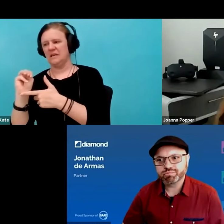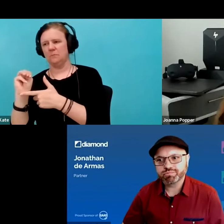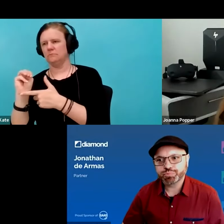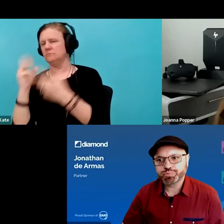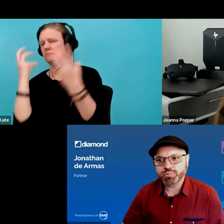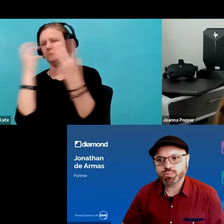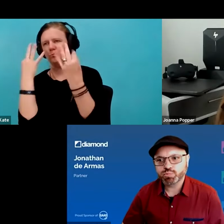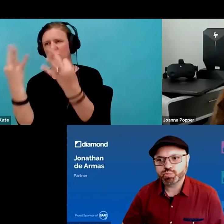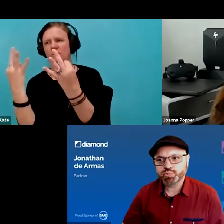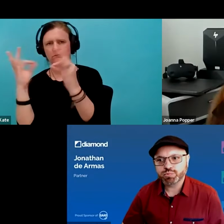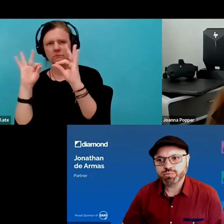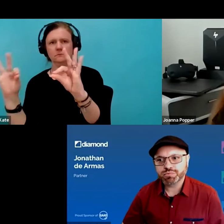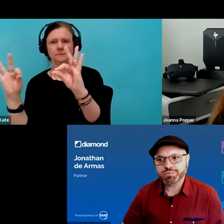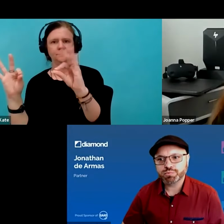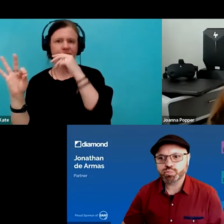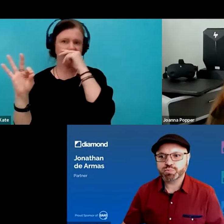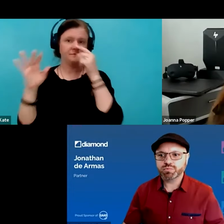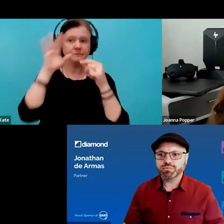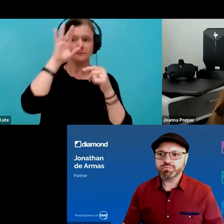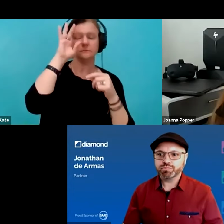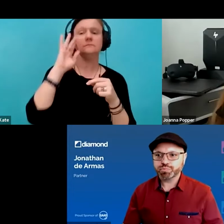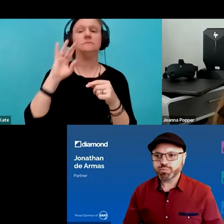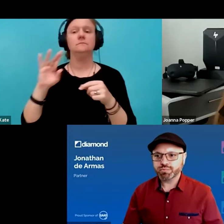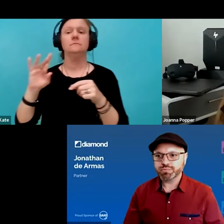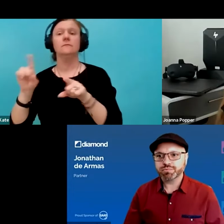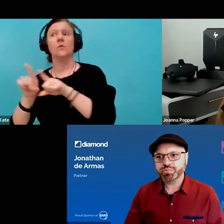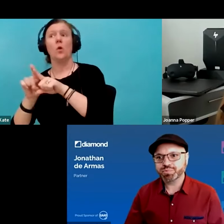Chadwick Turner: I'm also able to talk really big about what I think Microsoft's